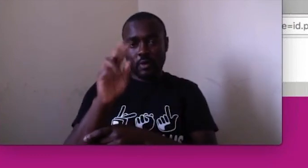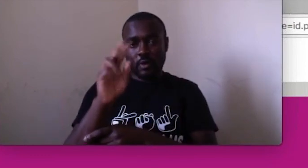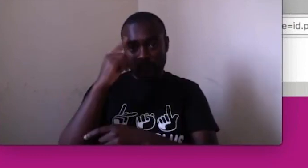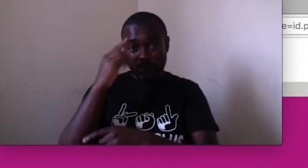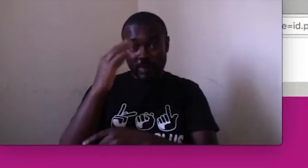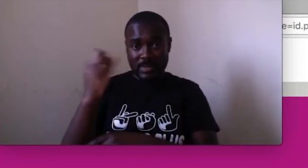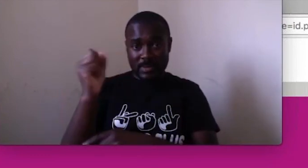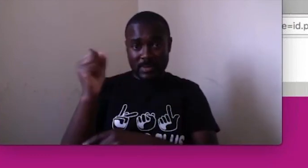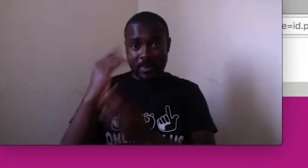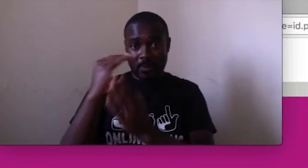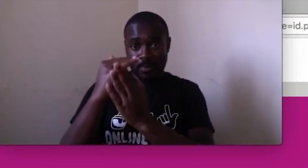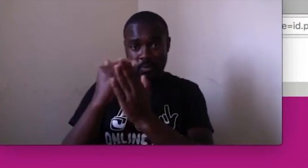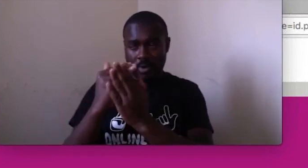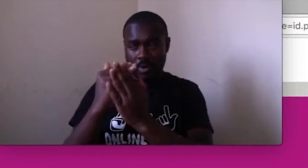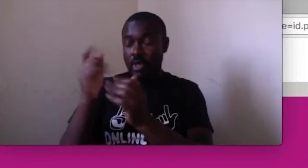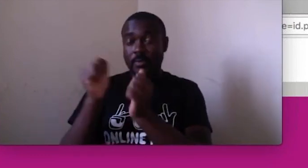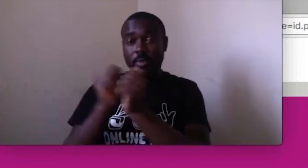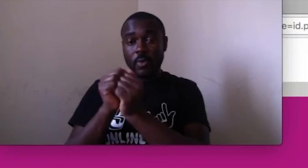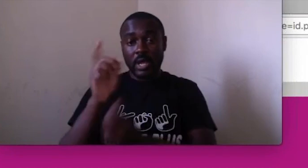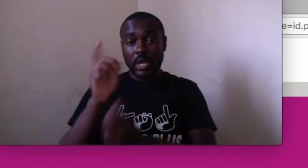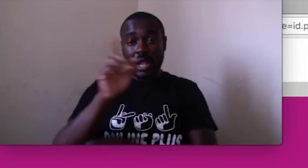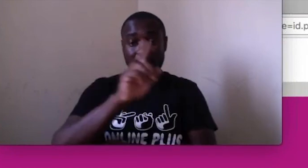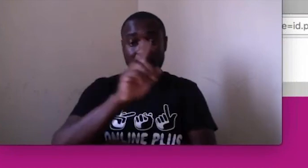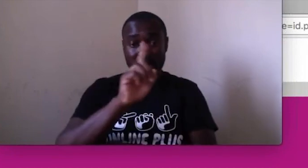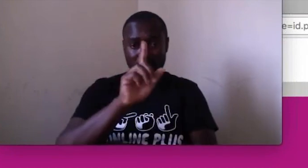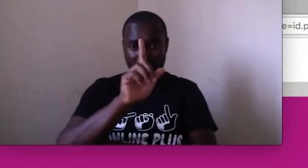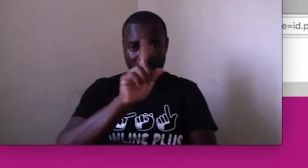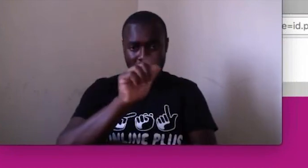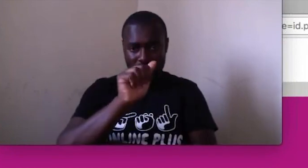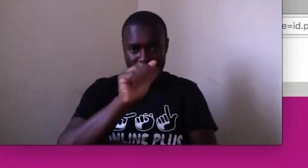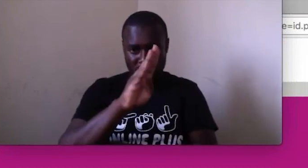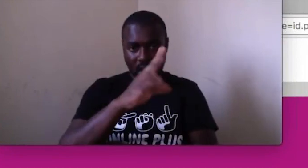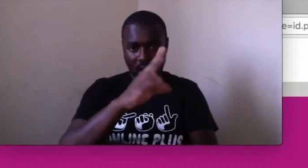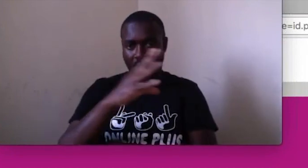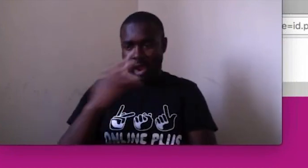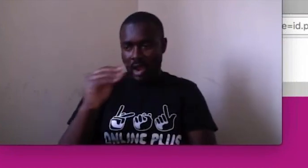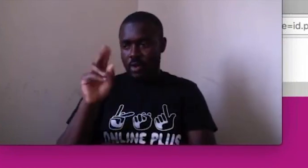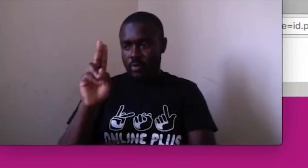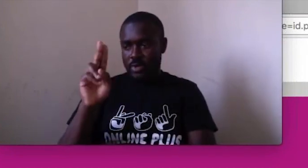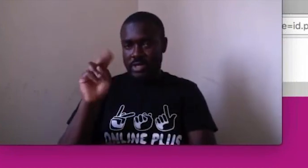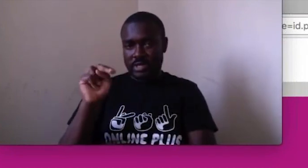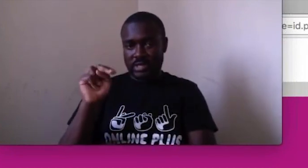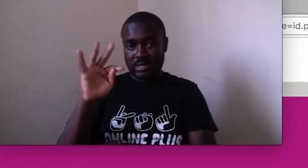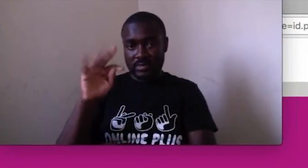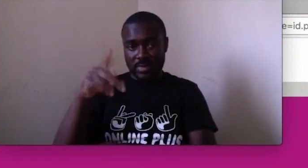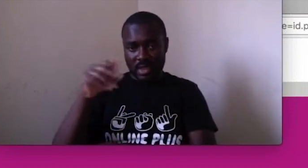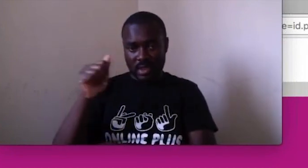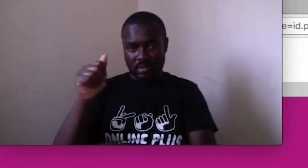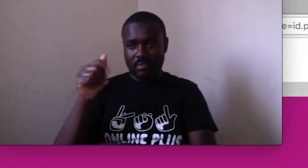for the accelerator for the three month programme like I mentioned in my presentation